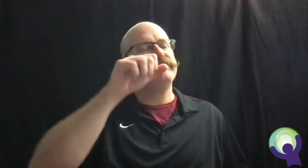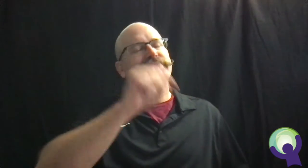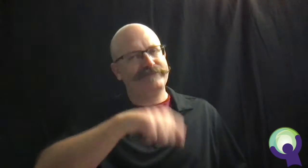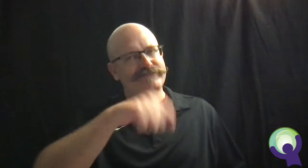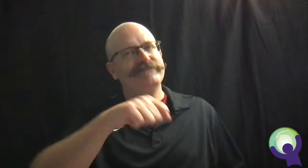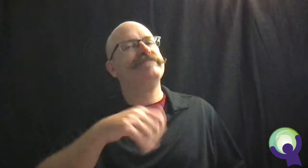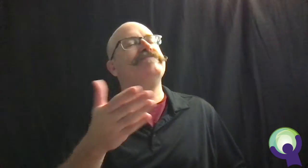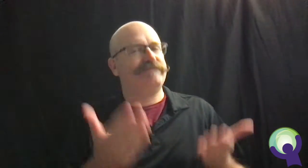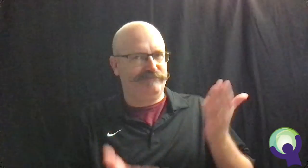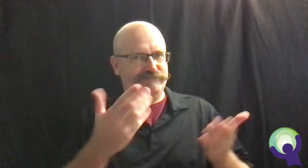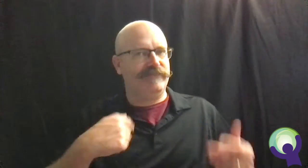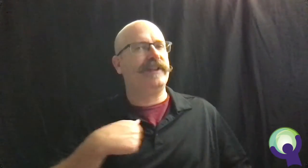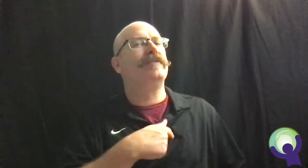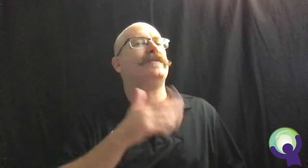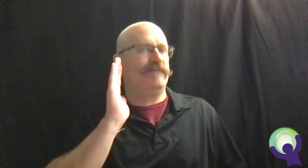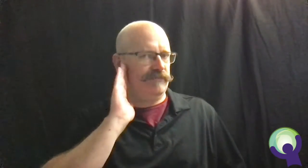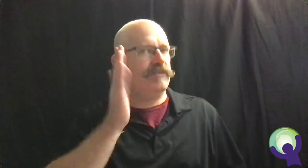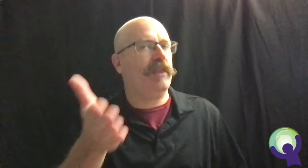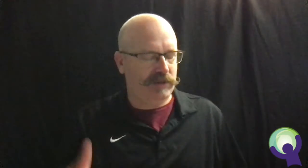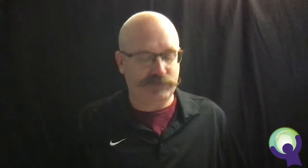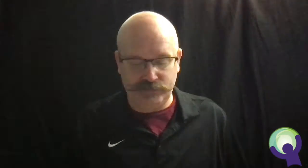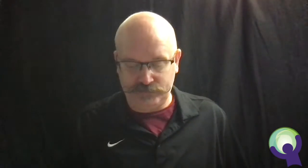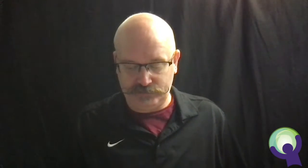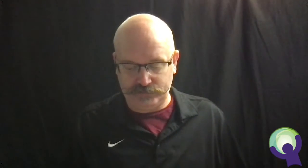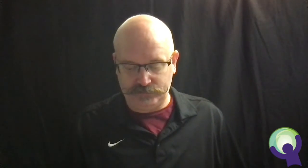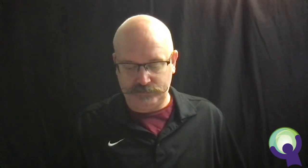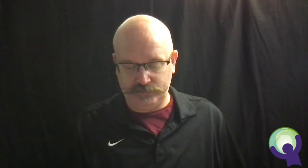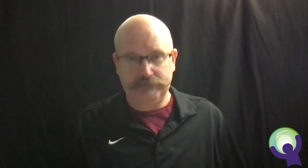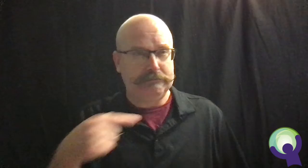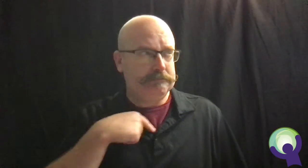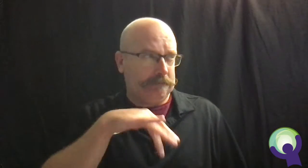I'd like it to be the way it was before mom died.